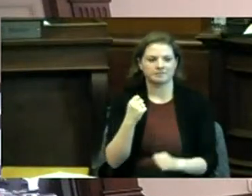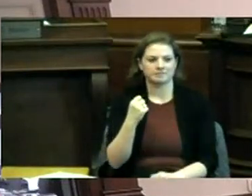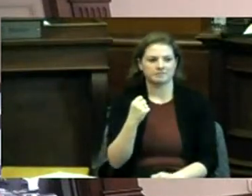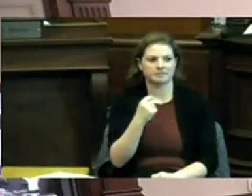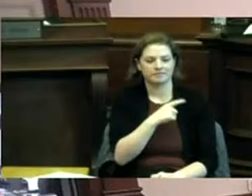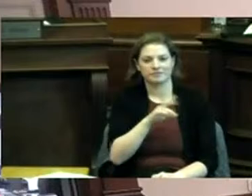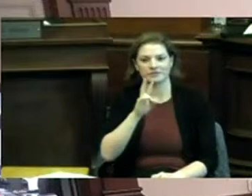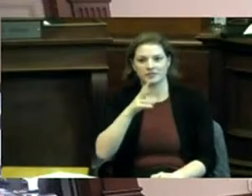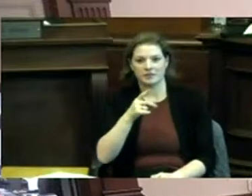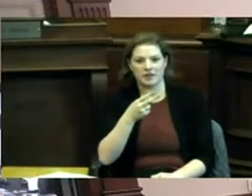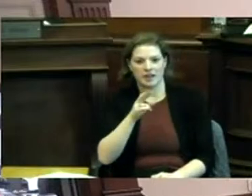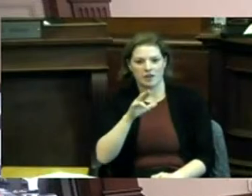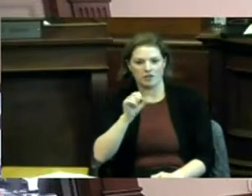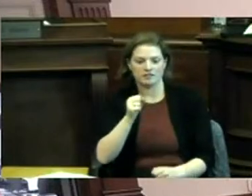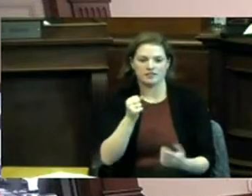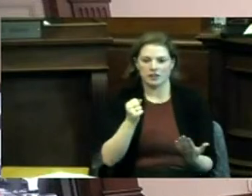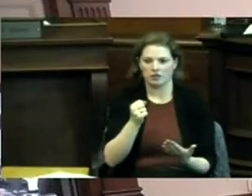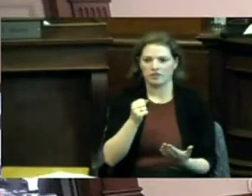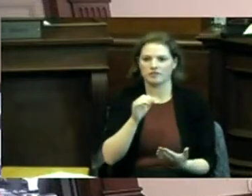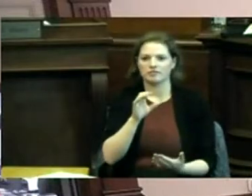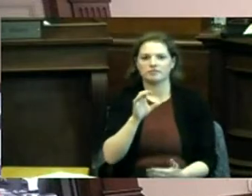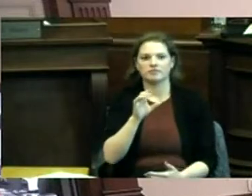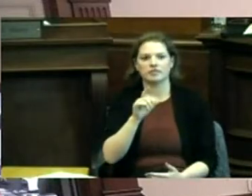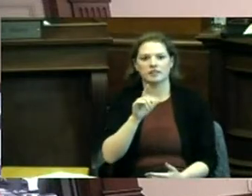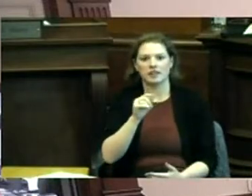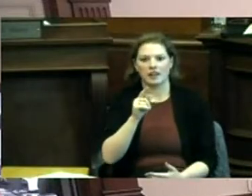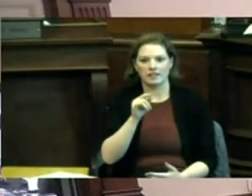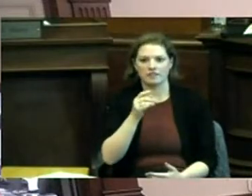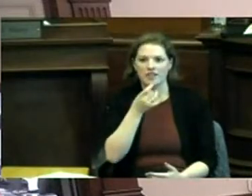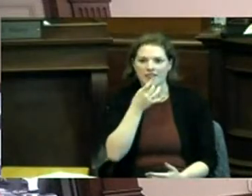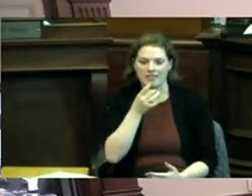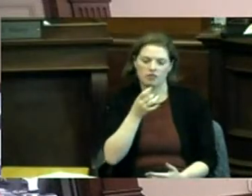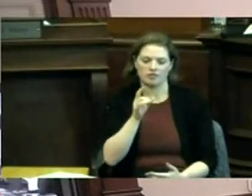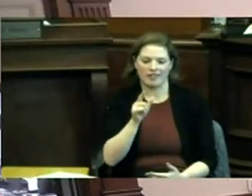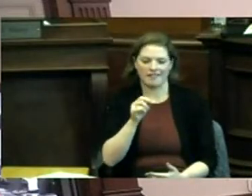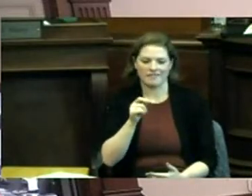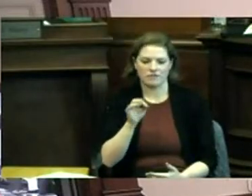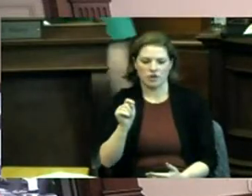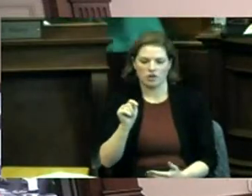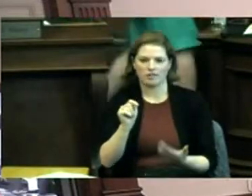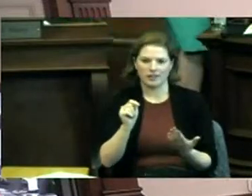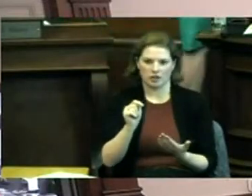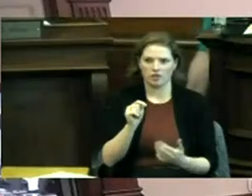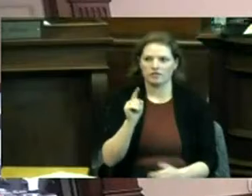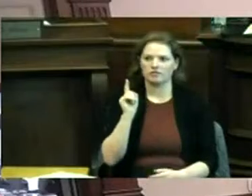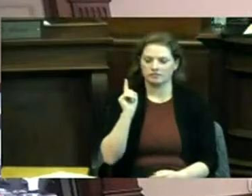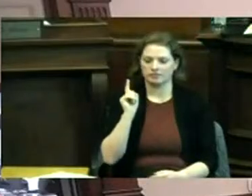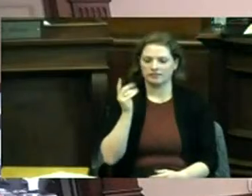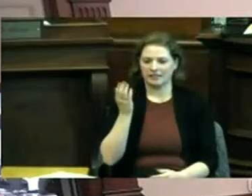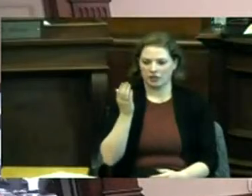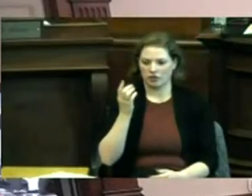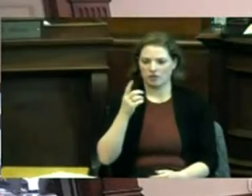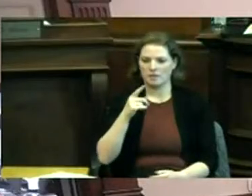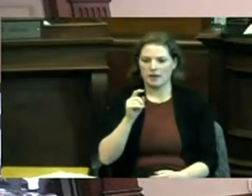Public Works Committee to order. And I ask the clerk to call the roll. Vice President Harris